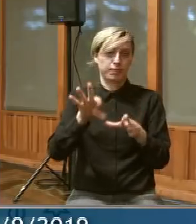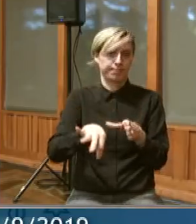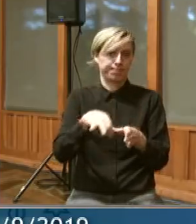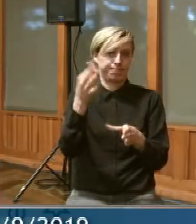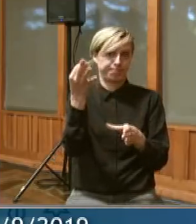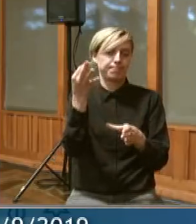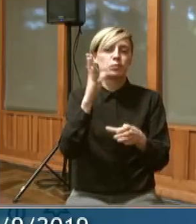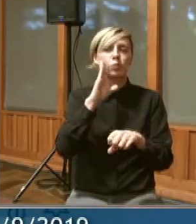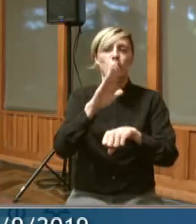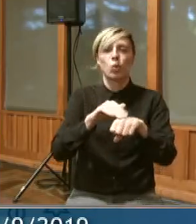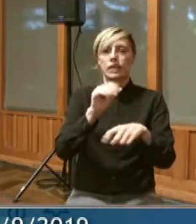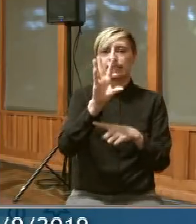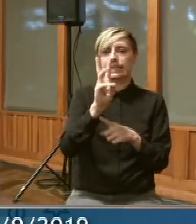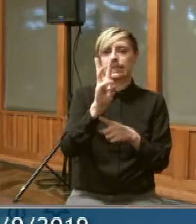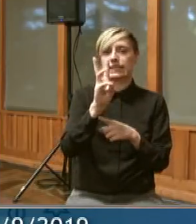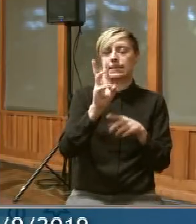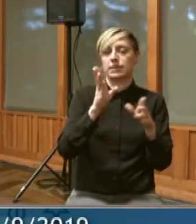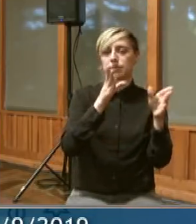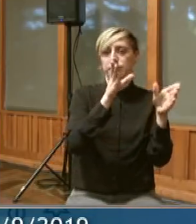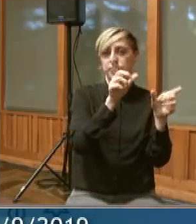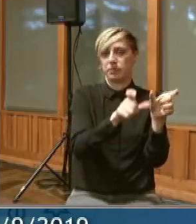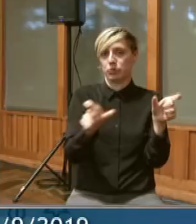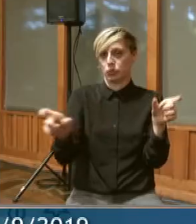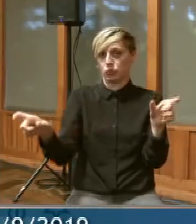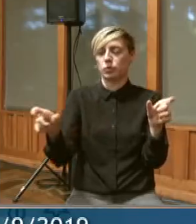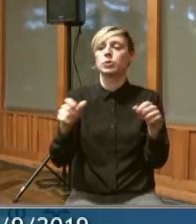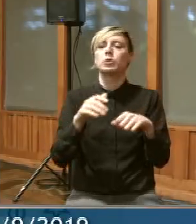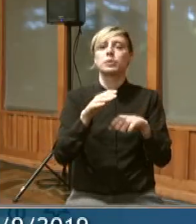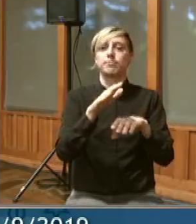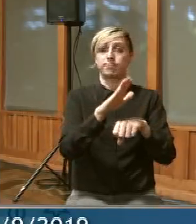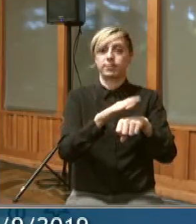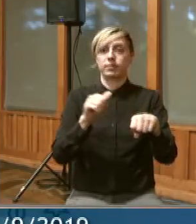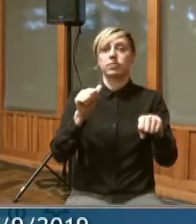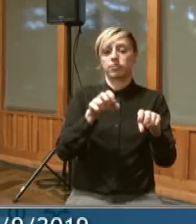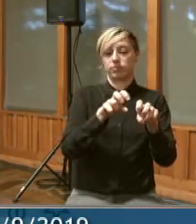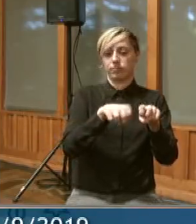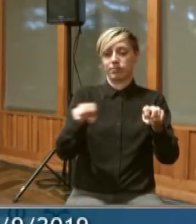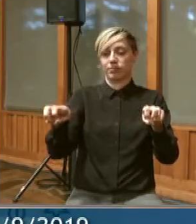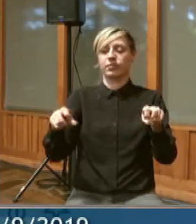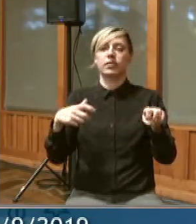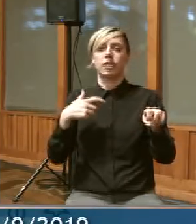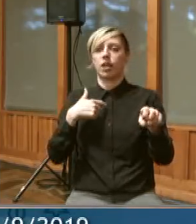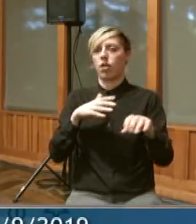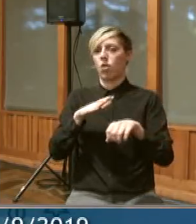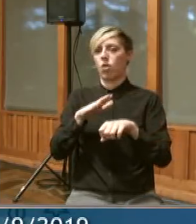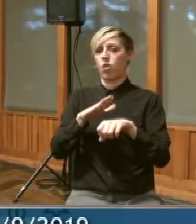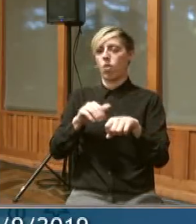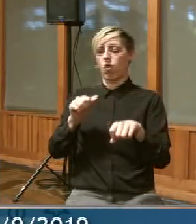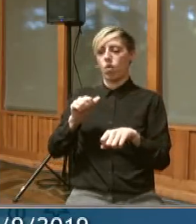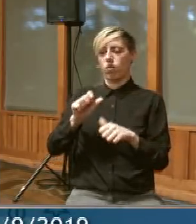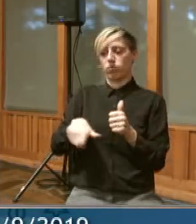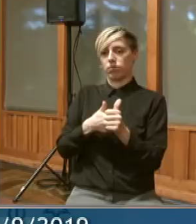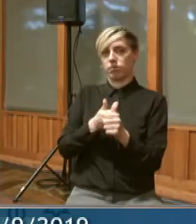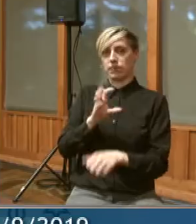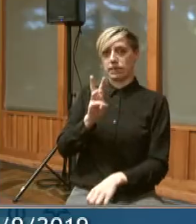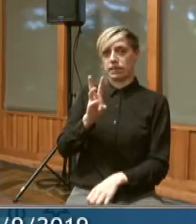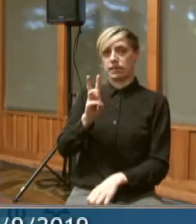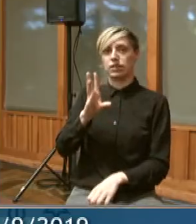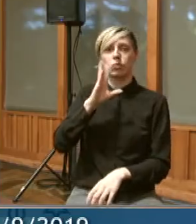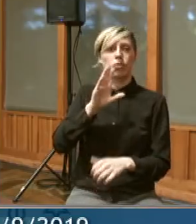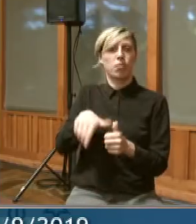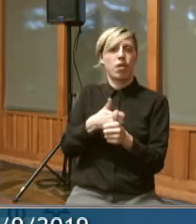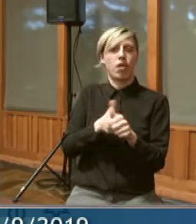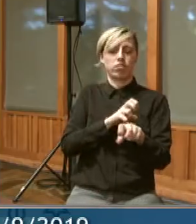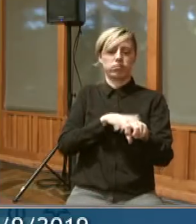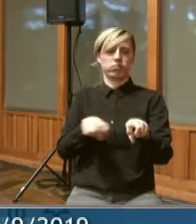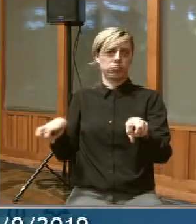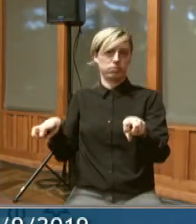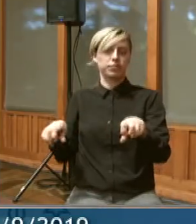THIS AGAIN IS TICKETS. NUMBERS ARE DRAWN RANDOMLY.